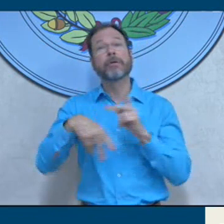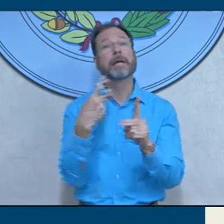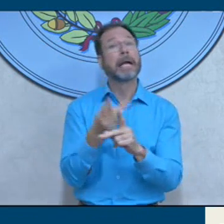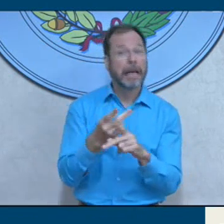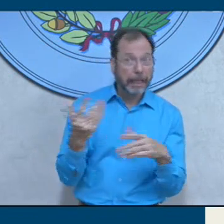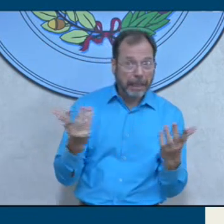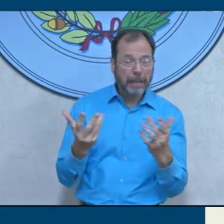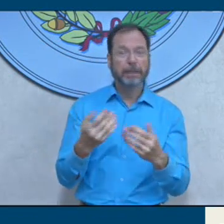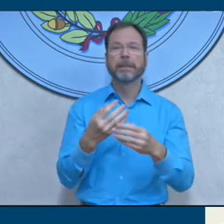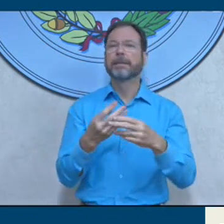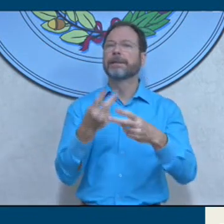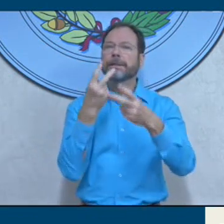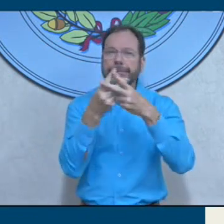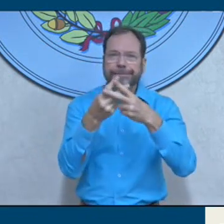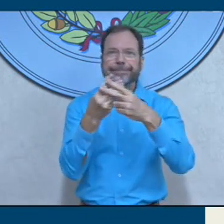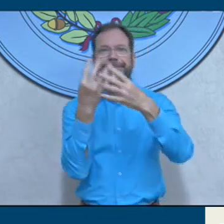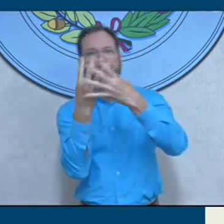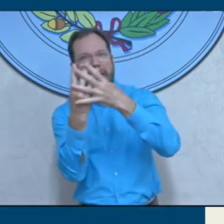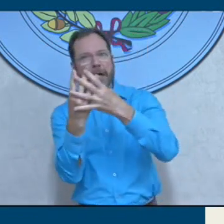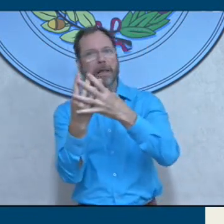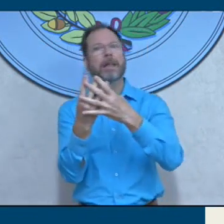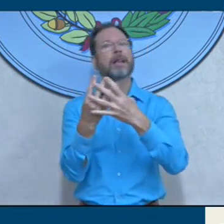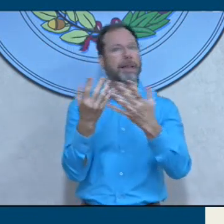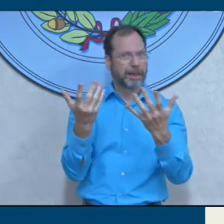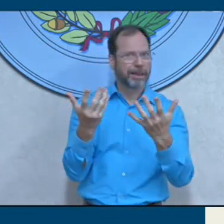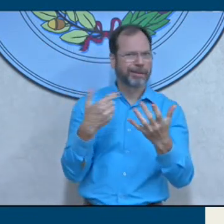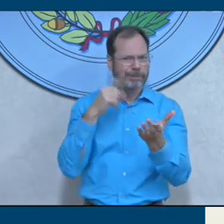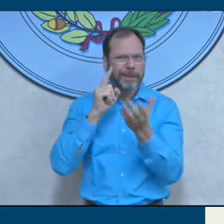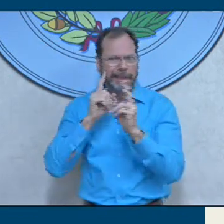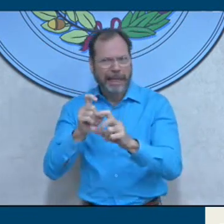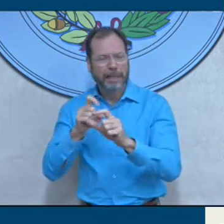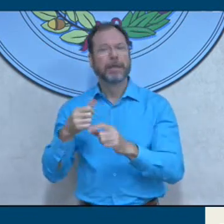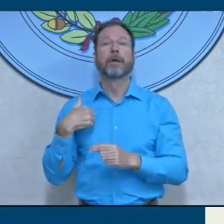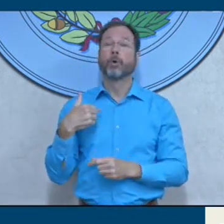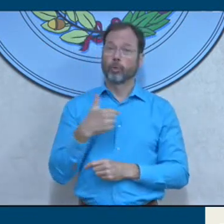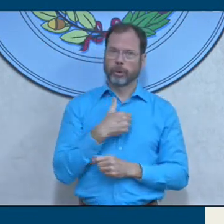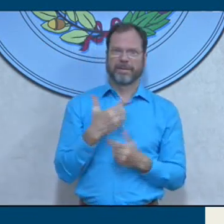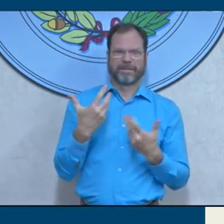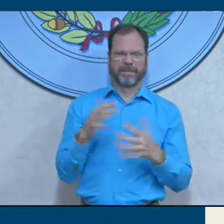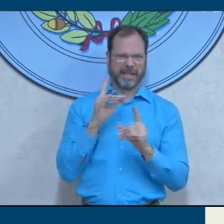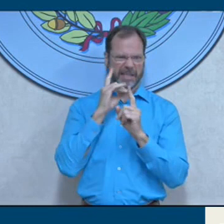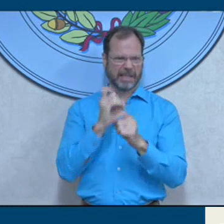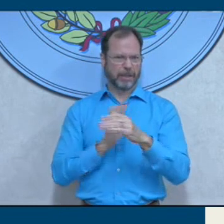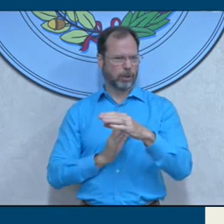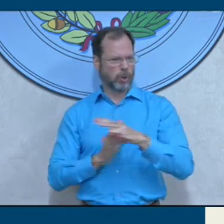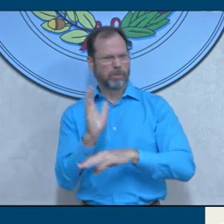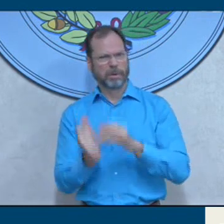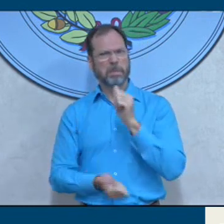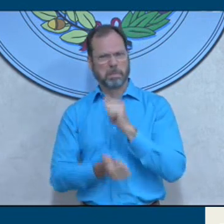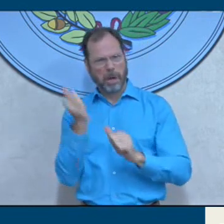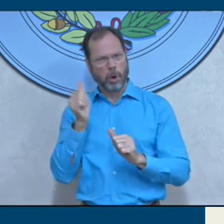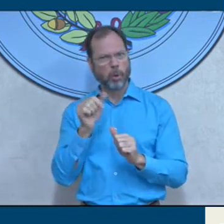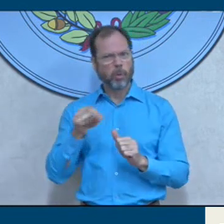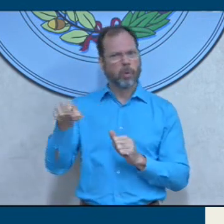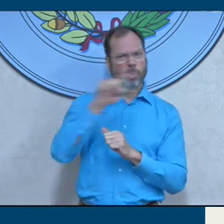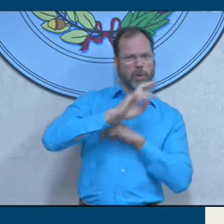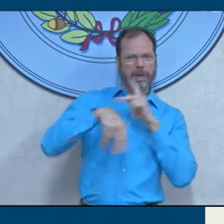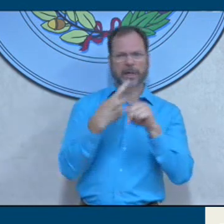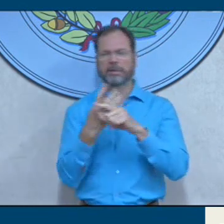TESTED. 100% OF THE NURSING HOMES TO MAKE SURE THAT THOSE FACILITIES WILL BE A SAFE AS POSSIBLE. ANOTHER CONGRESS SETTING IS A JAIL OR PRISON